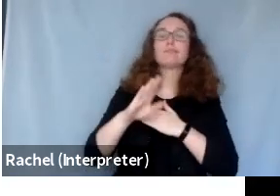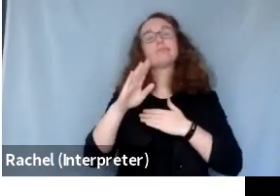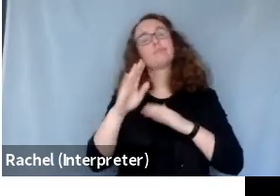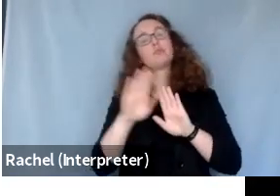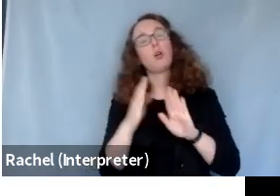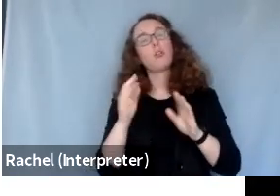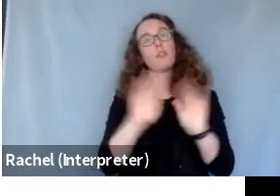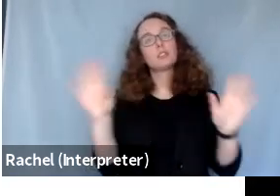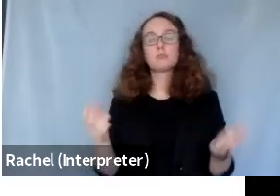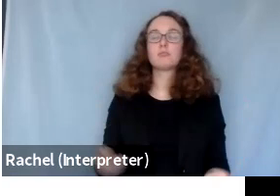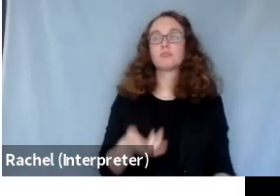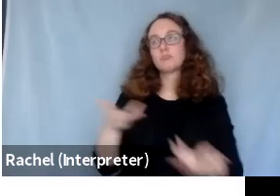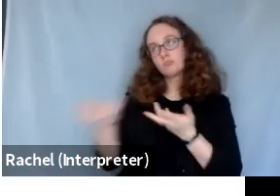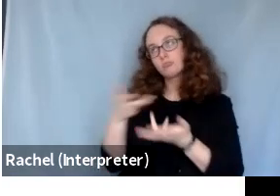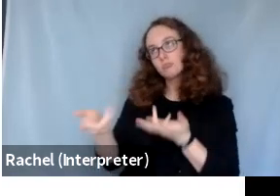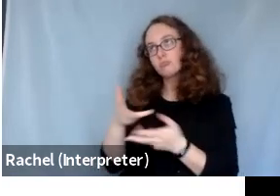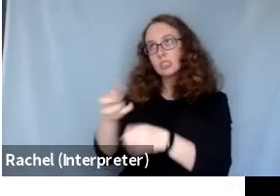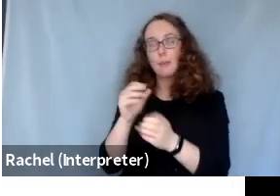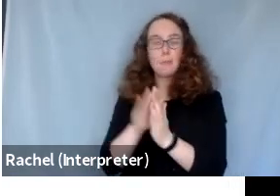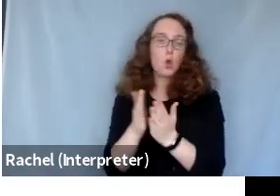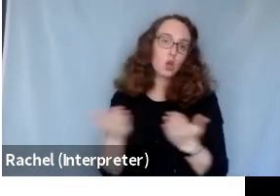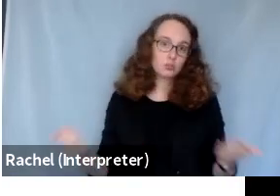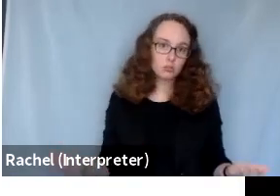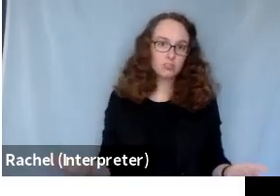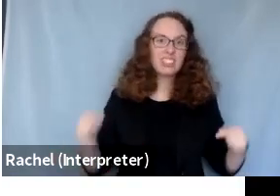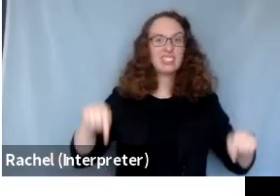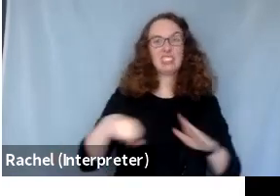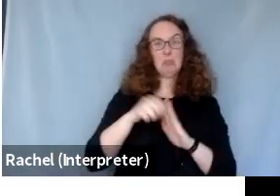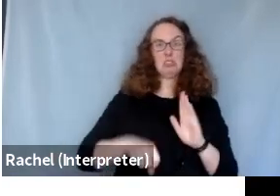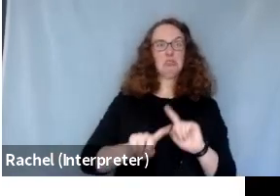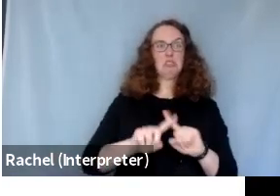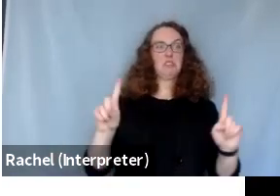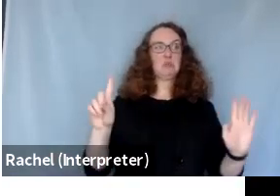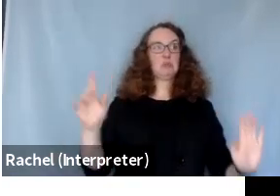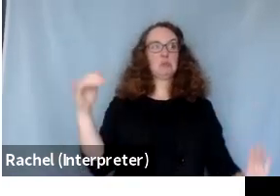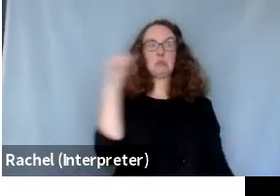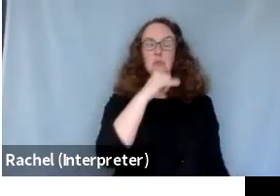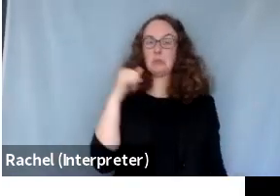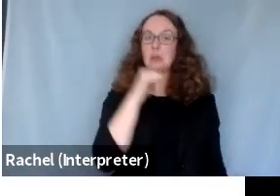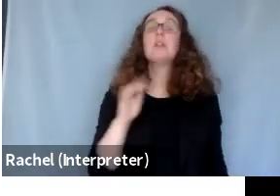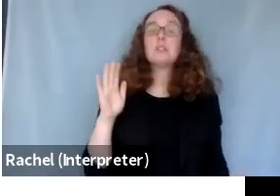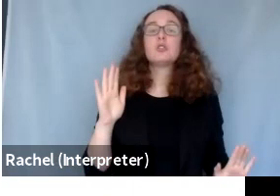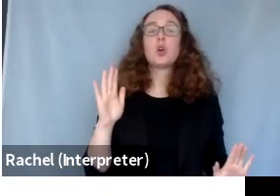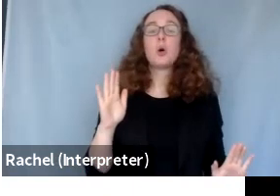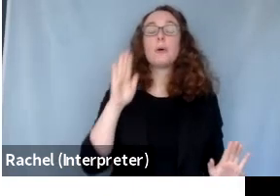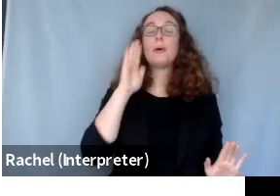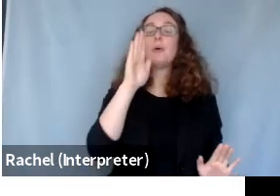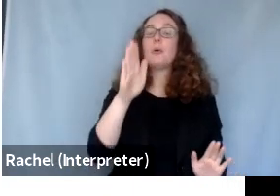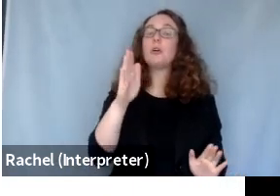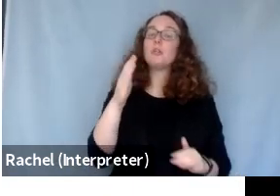on that. It's a different semester obviously and we're going to full service you, and you'll come in and you hand off to